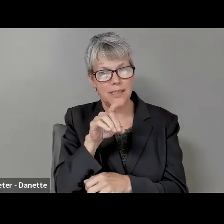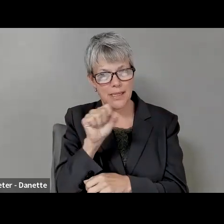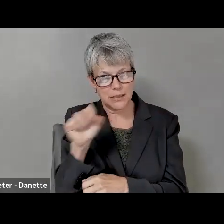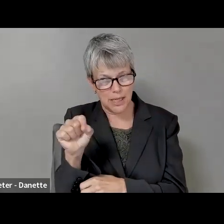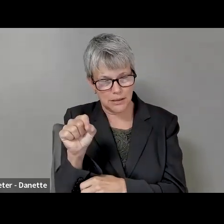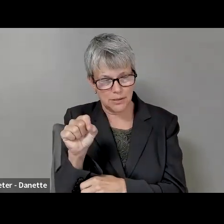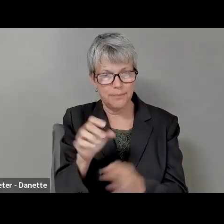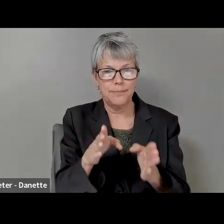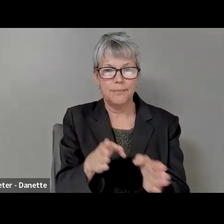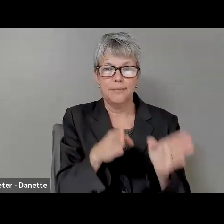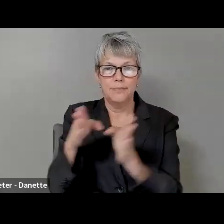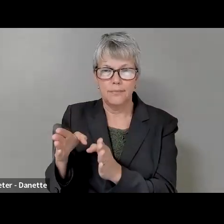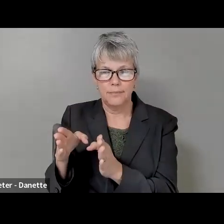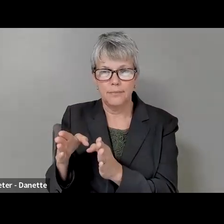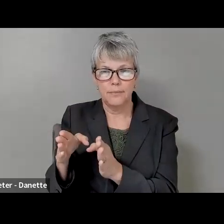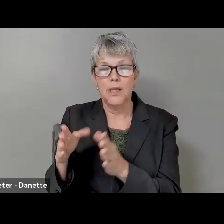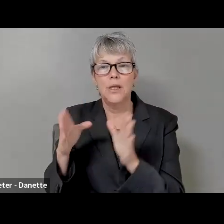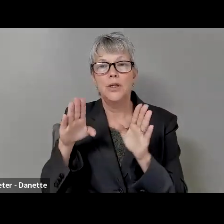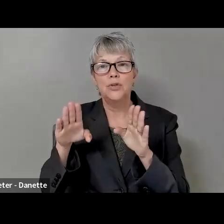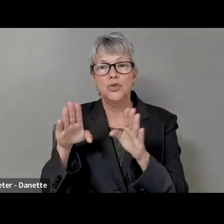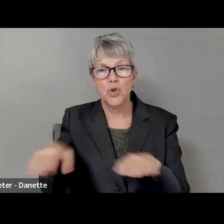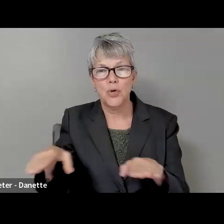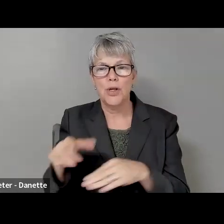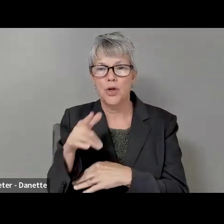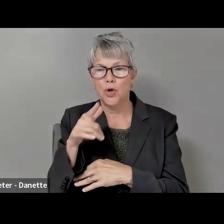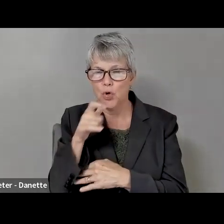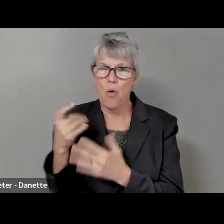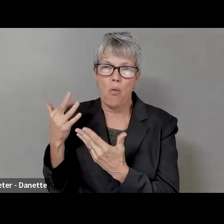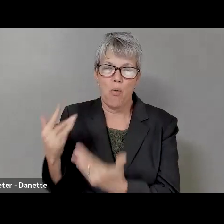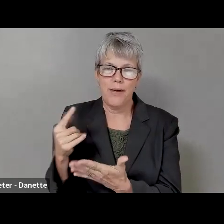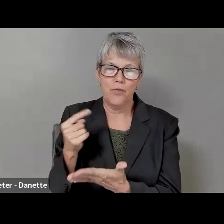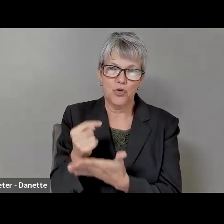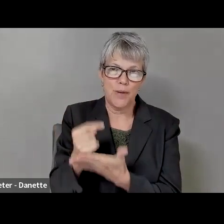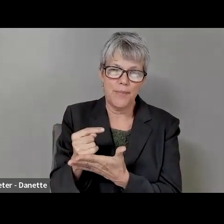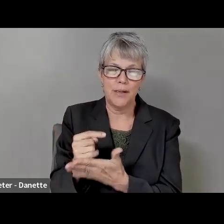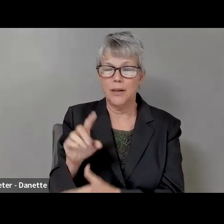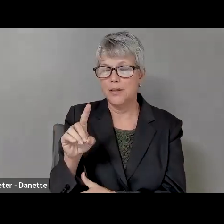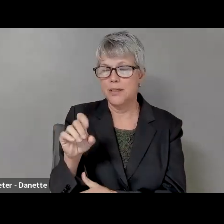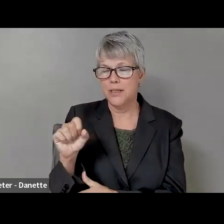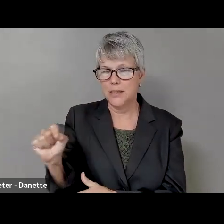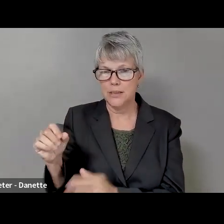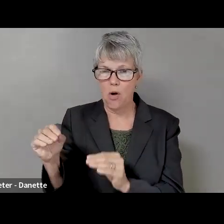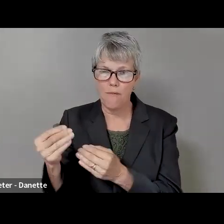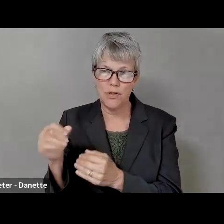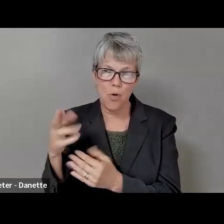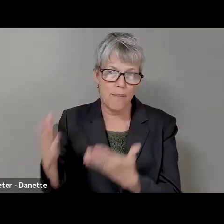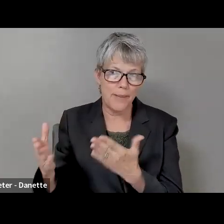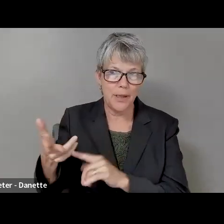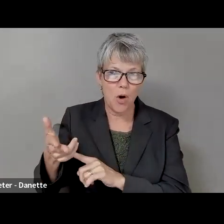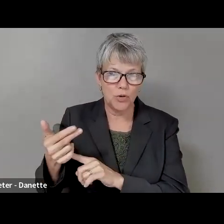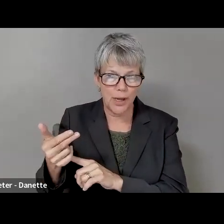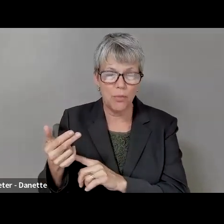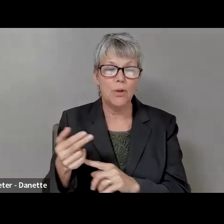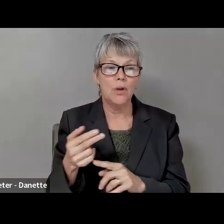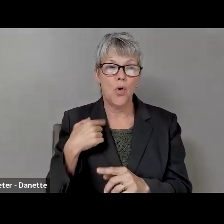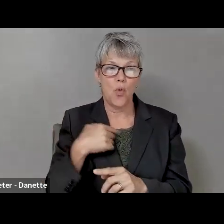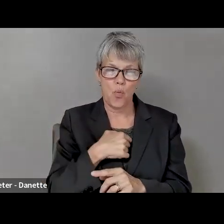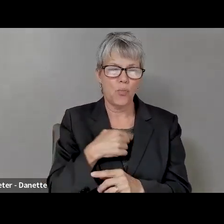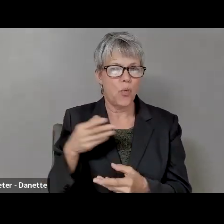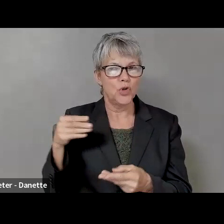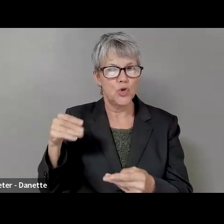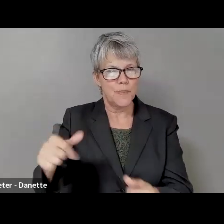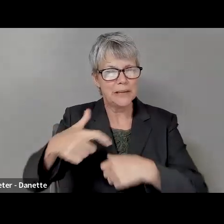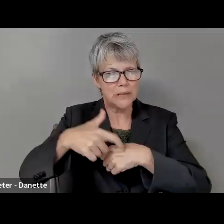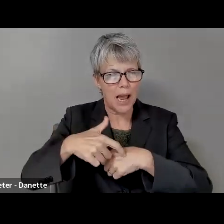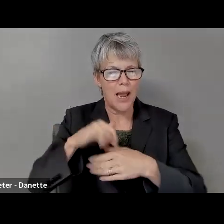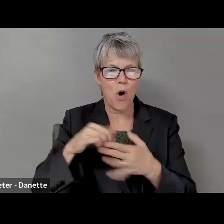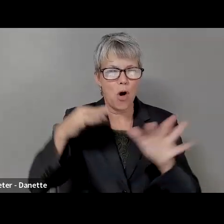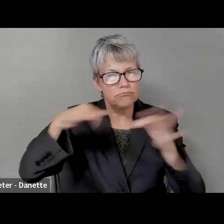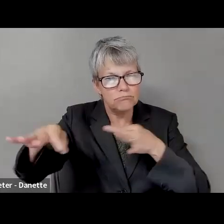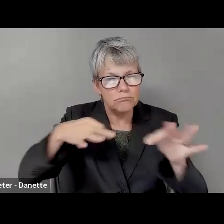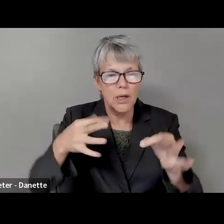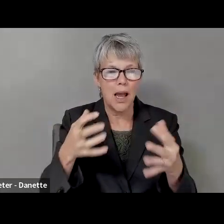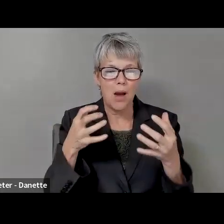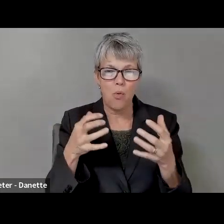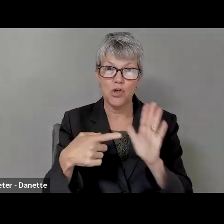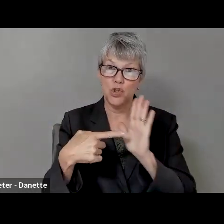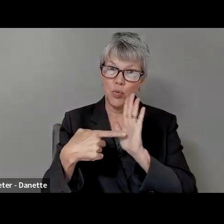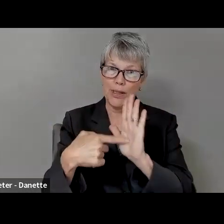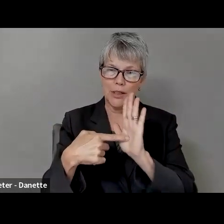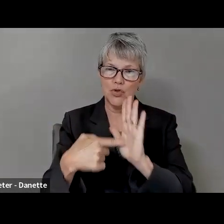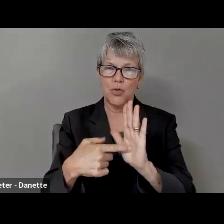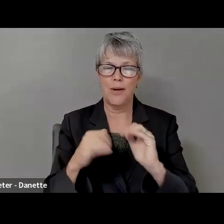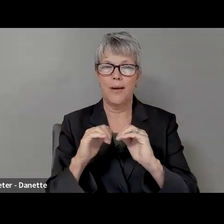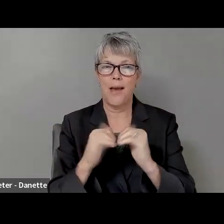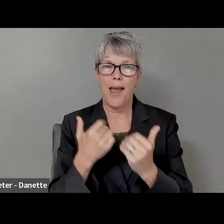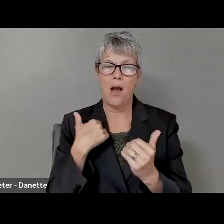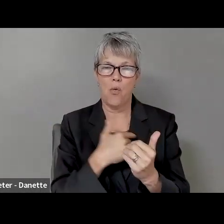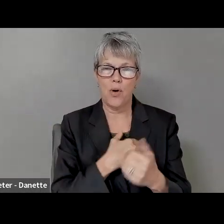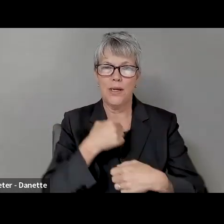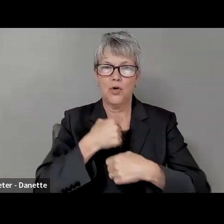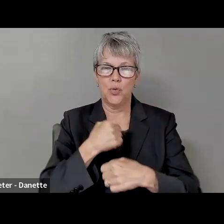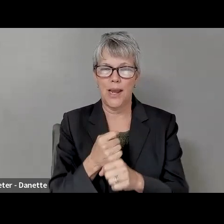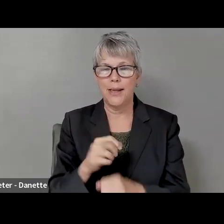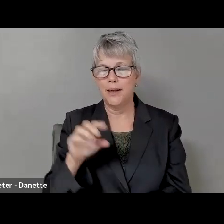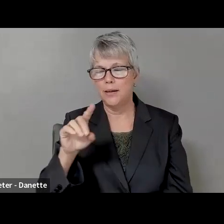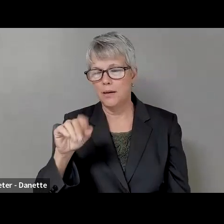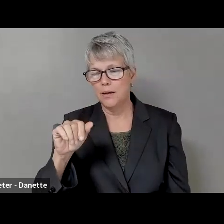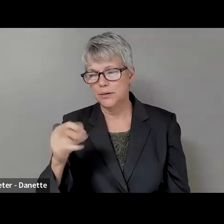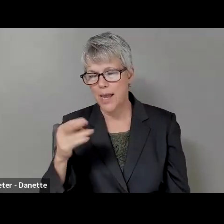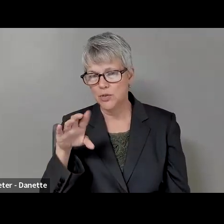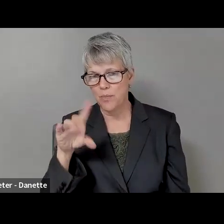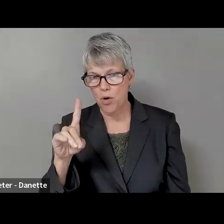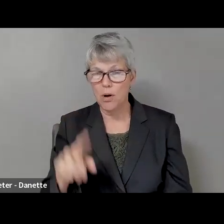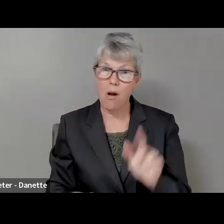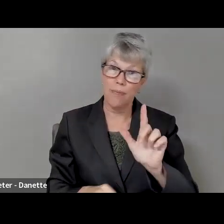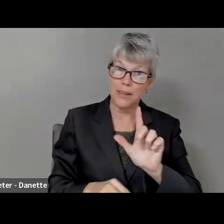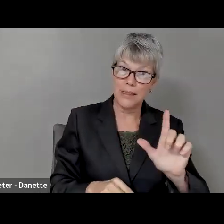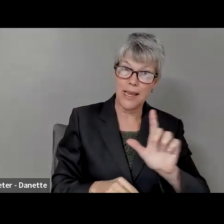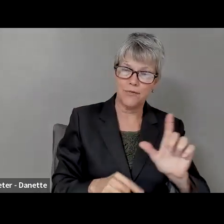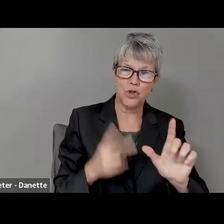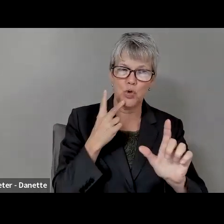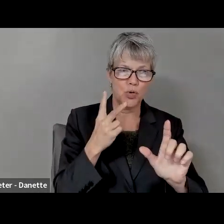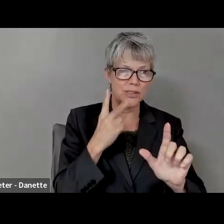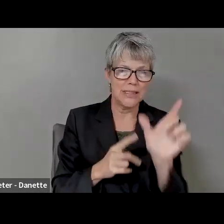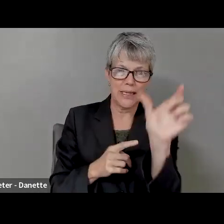Kelly Crosbie (she/her): And then, lastly, children who are being housed or waiting for treatment, either in Dss offices or so. I spent a little bit of time on that, because I wanted to be able to use this as a way to illustrate um. How we created these dashboards on the left-hand side. You're going to see kind of a key, so you can compare